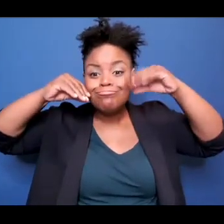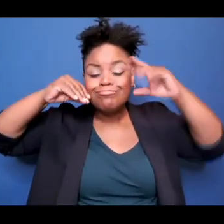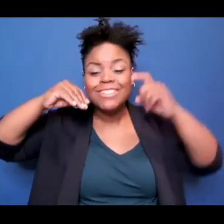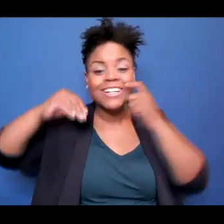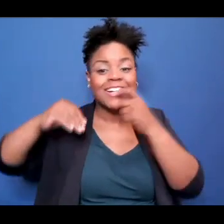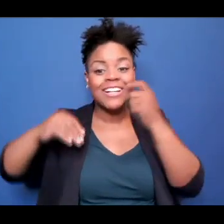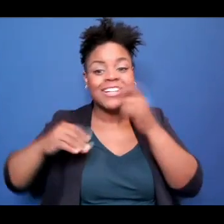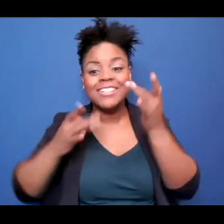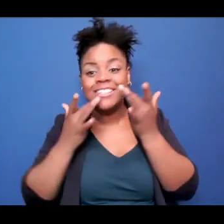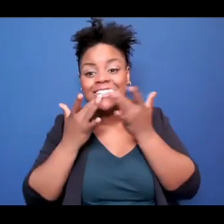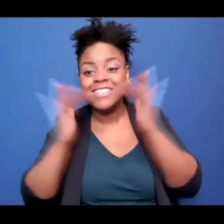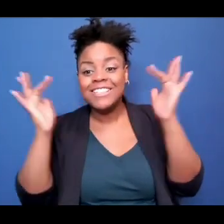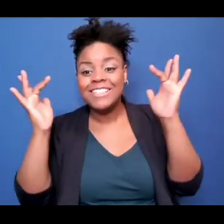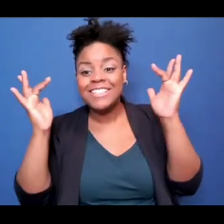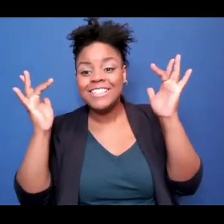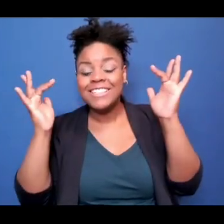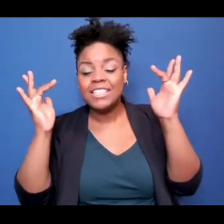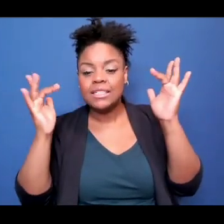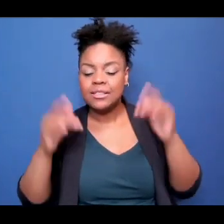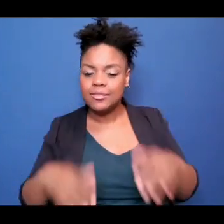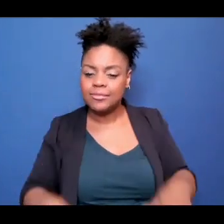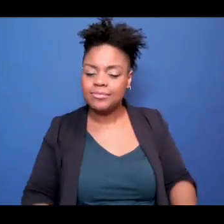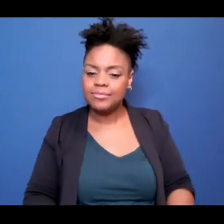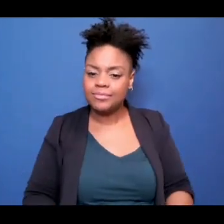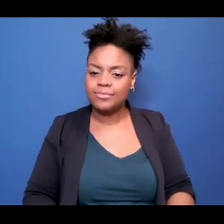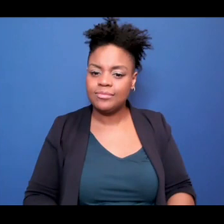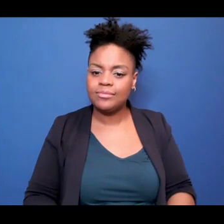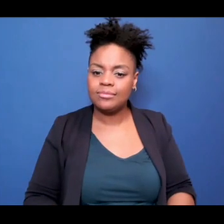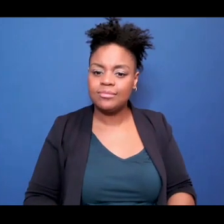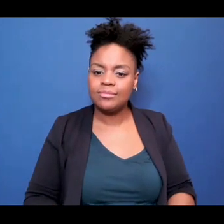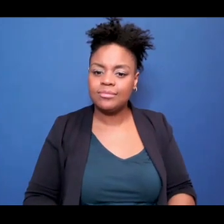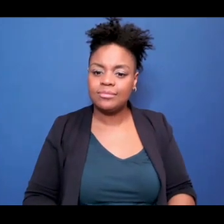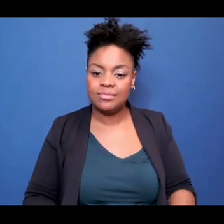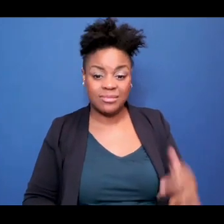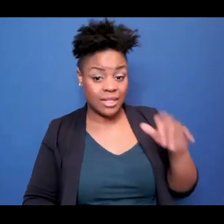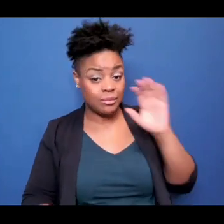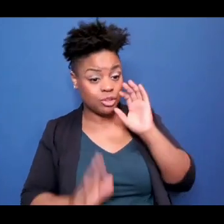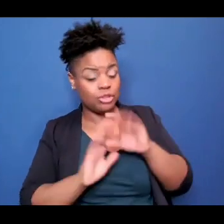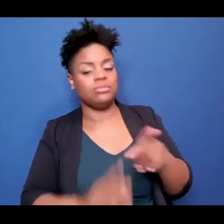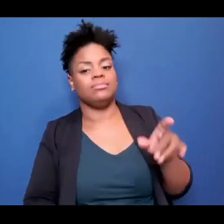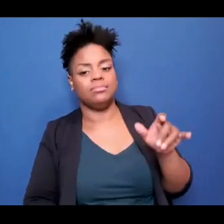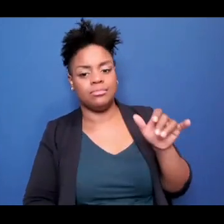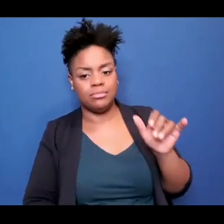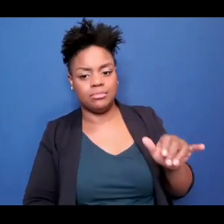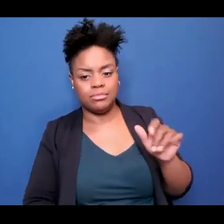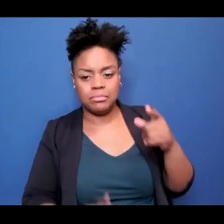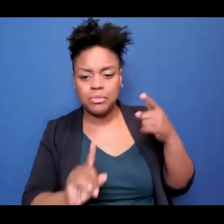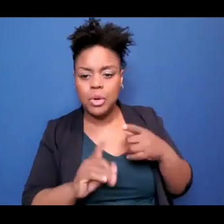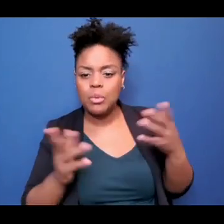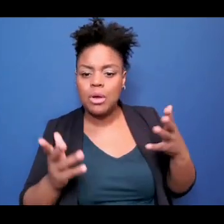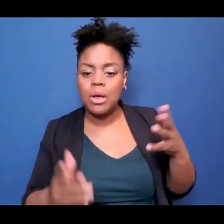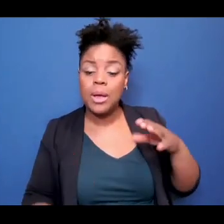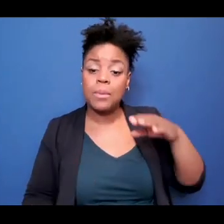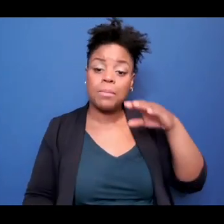FROM THE FRONT OF THE BUILDING DISPLAYING A ROW OF GLEAMING WHITE TEETH, END QUOTE. THE IMAGERY WAS QUICK VISUAL